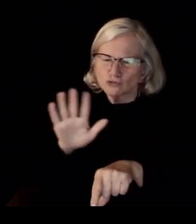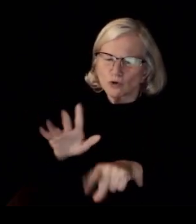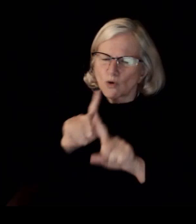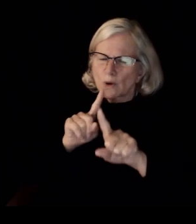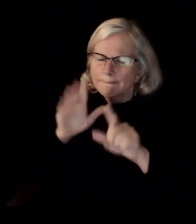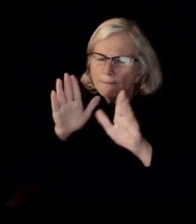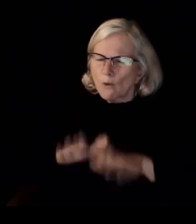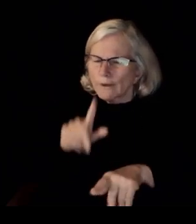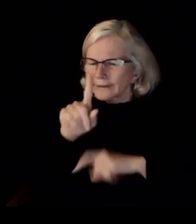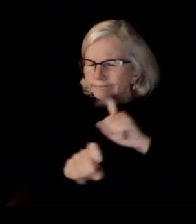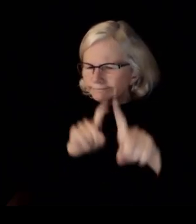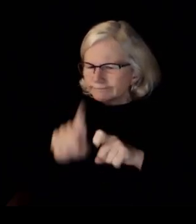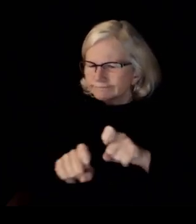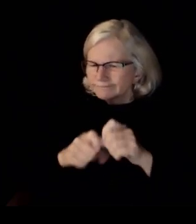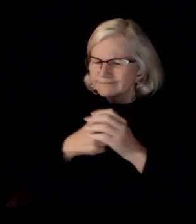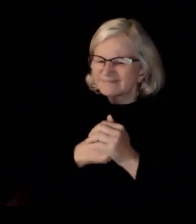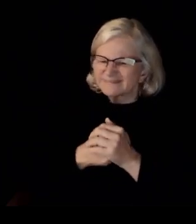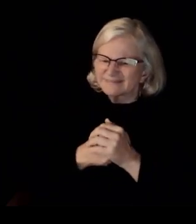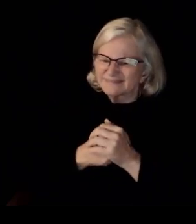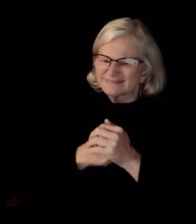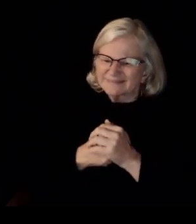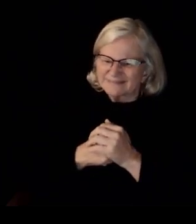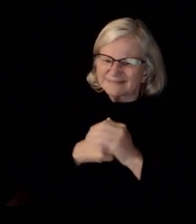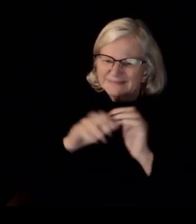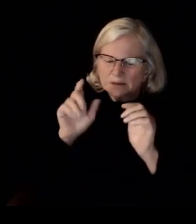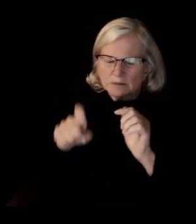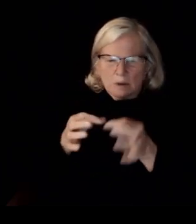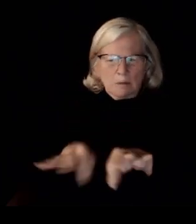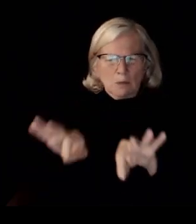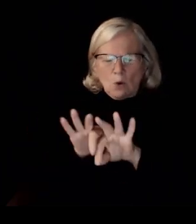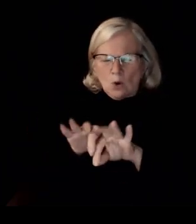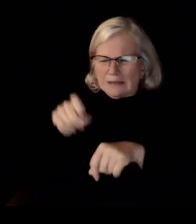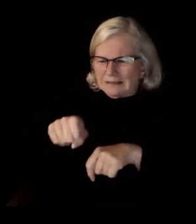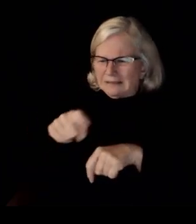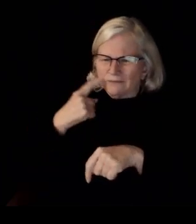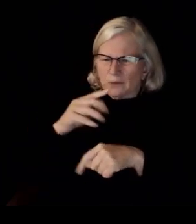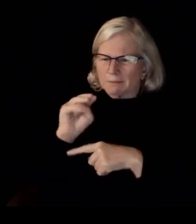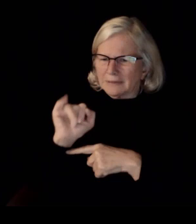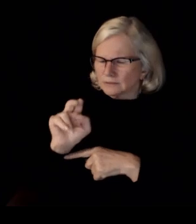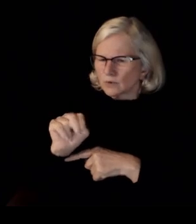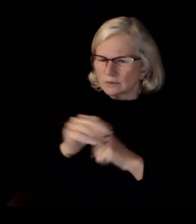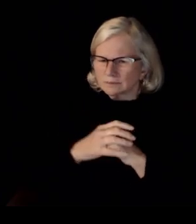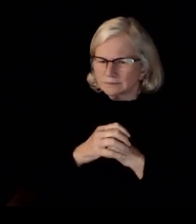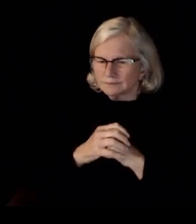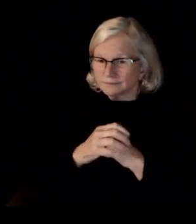to just spend a few minutes in follow up to the Governor's new executive order which was